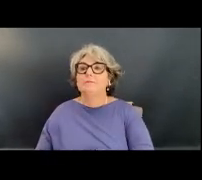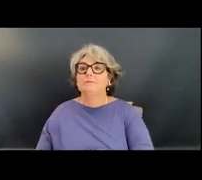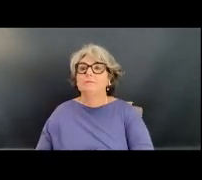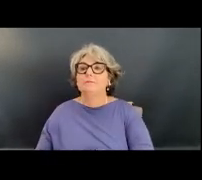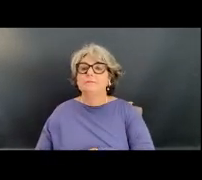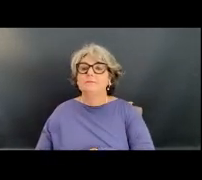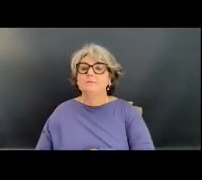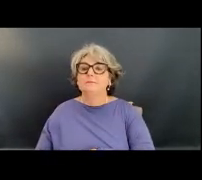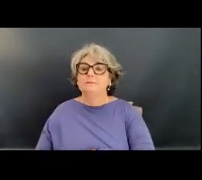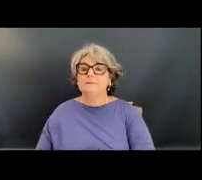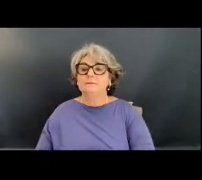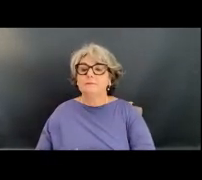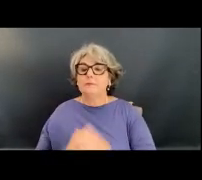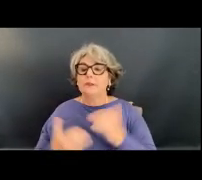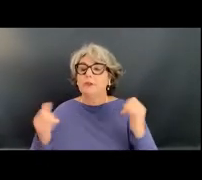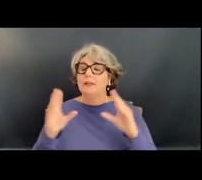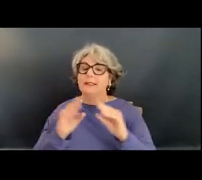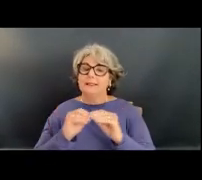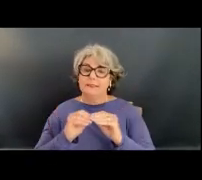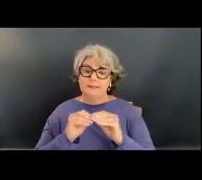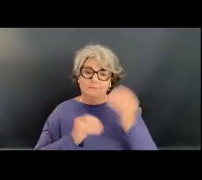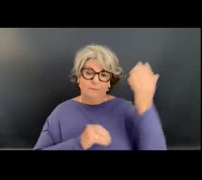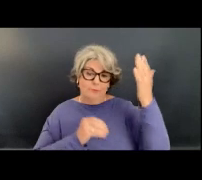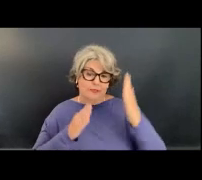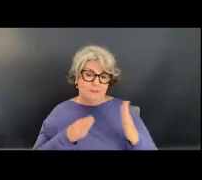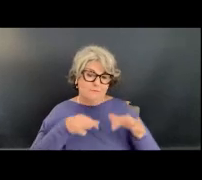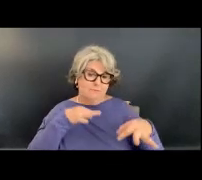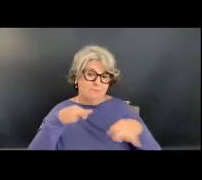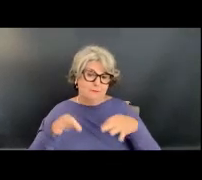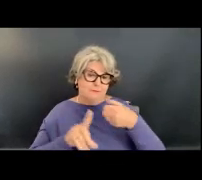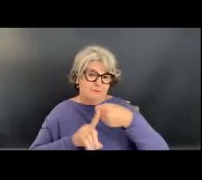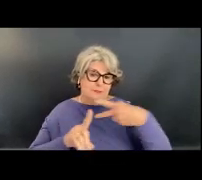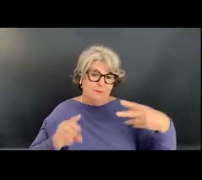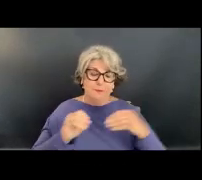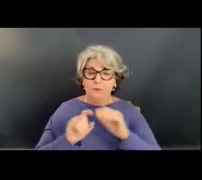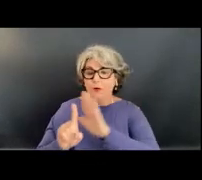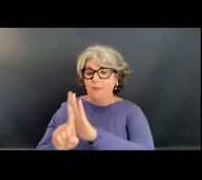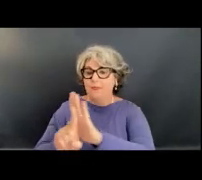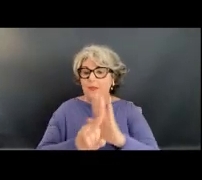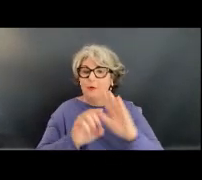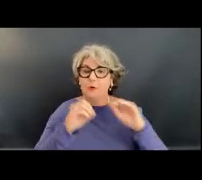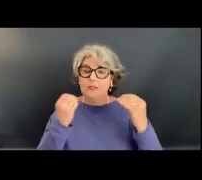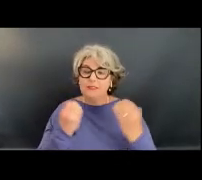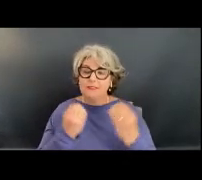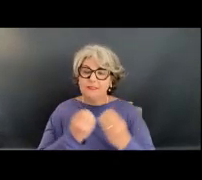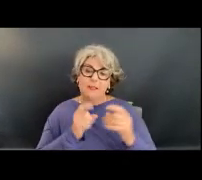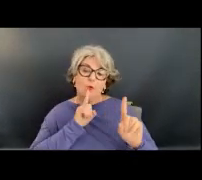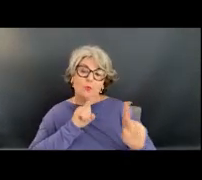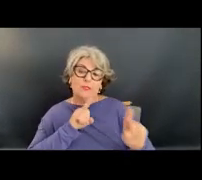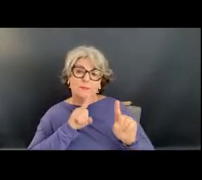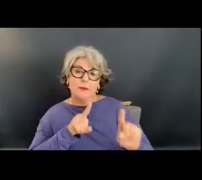In today's sessions, presenters are gonna share more about how their organizations are responding to challenges